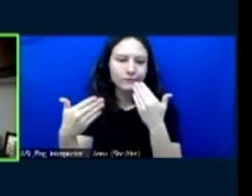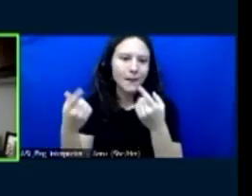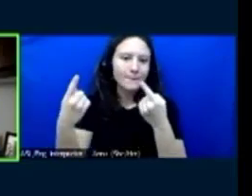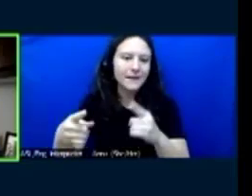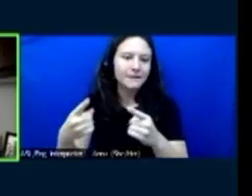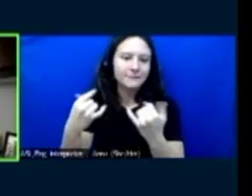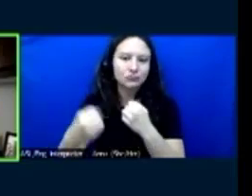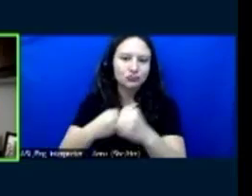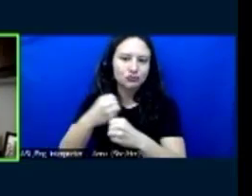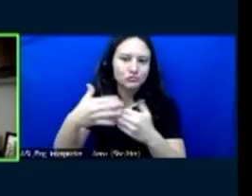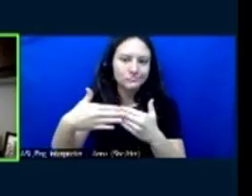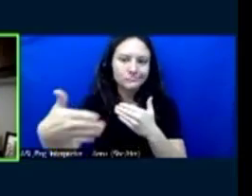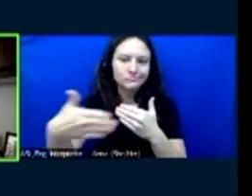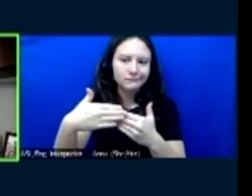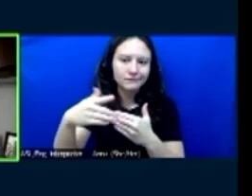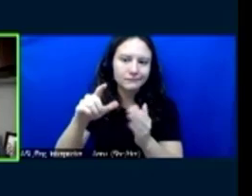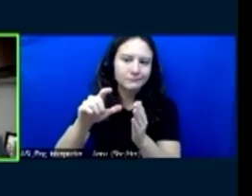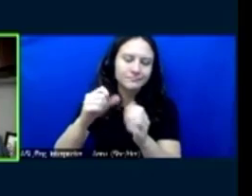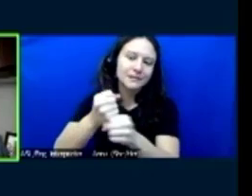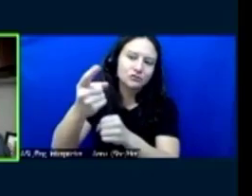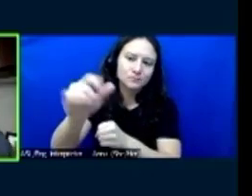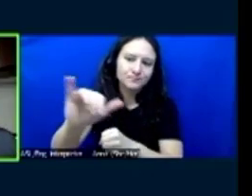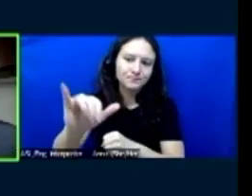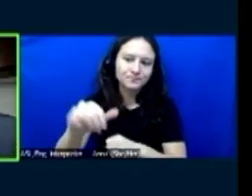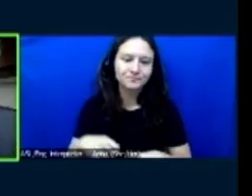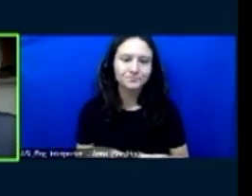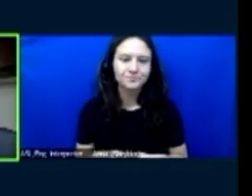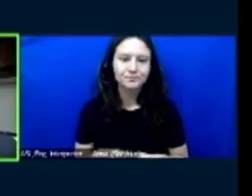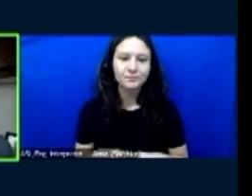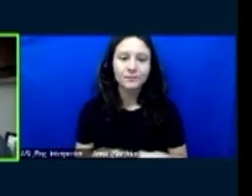So, let me pause at this point.